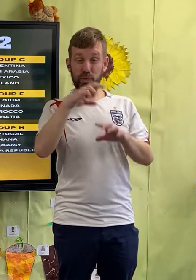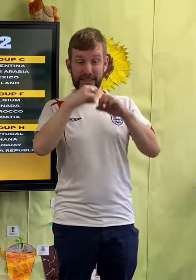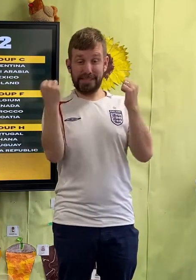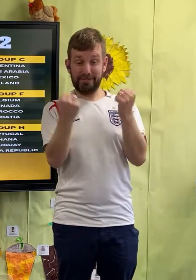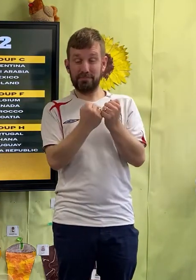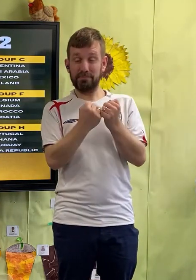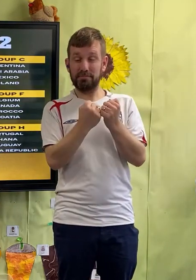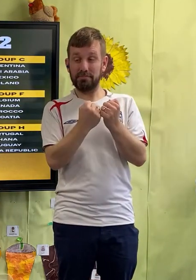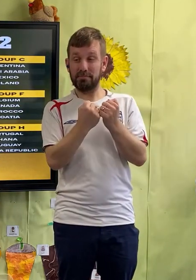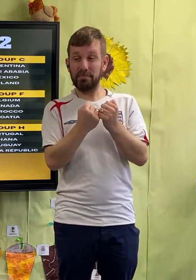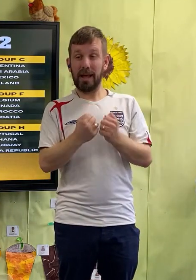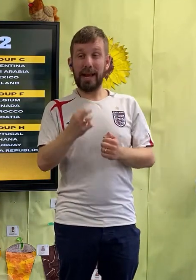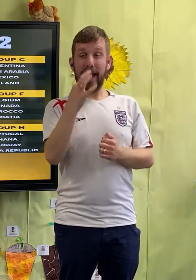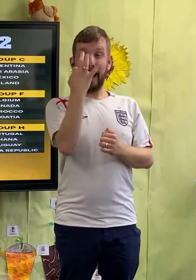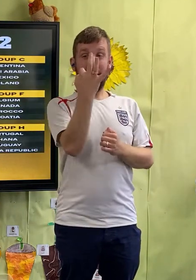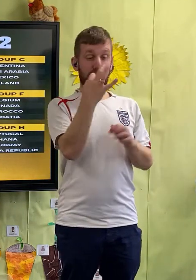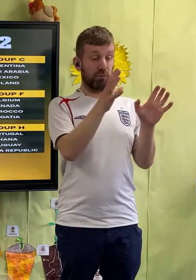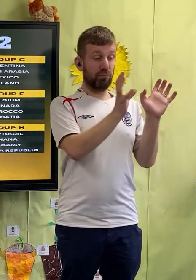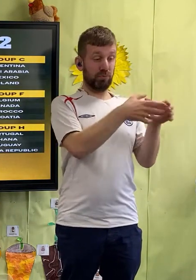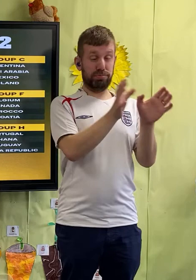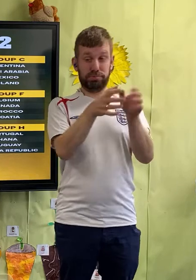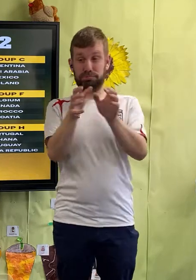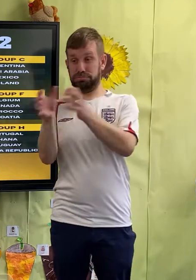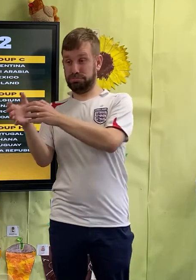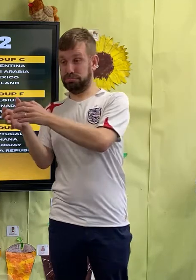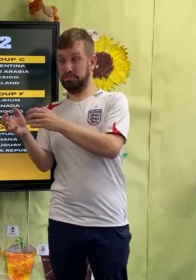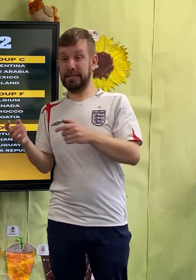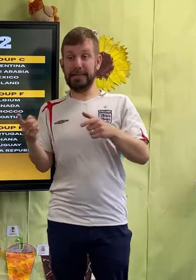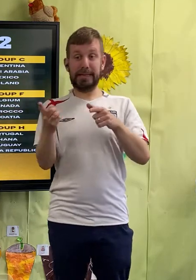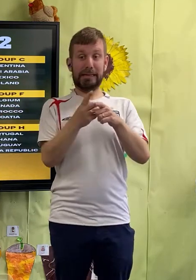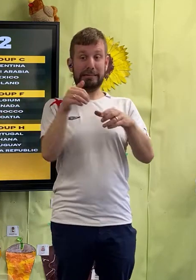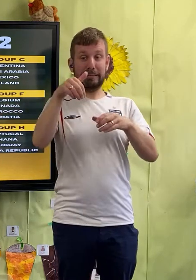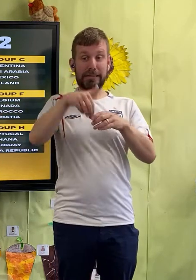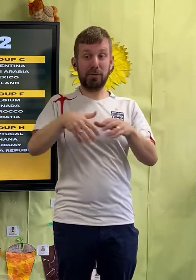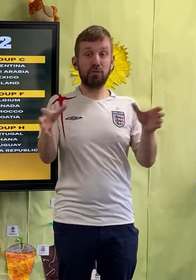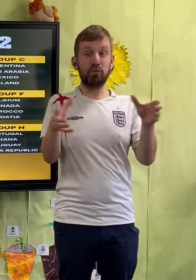There's going to be 32 football teams in total and they'll be split into eight groups